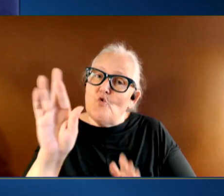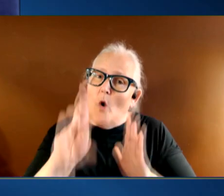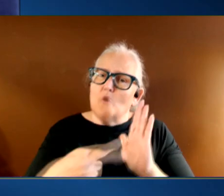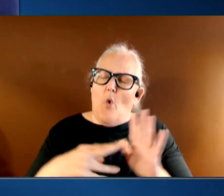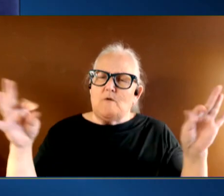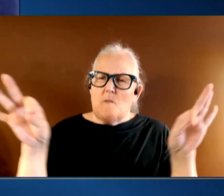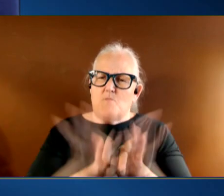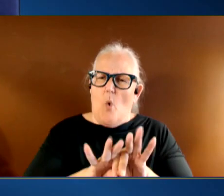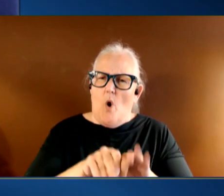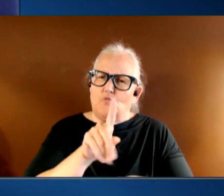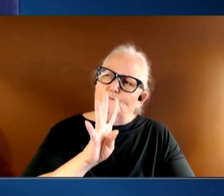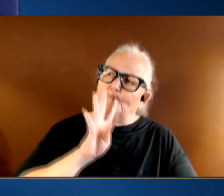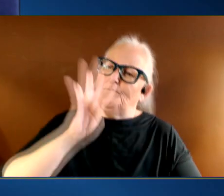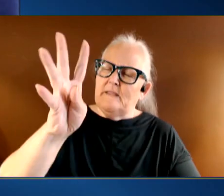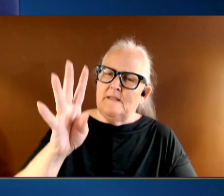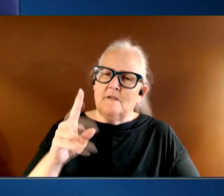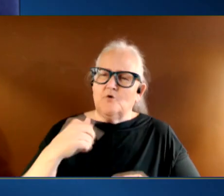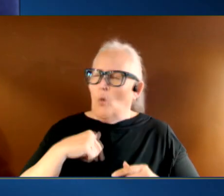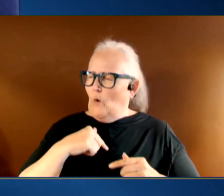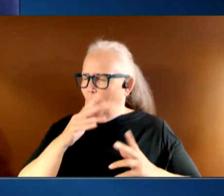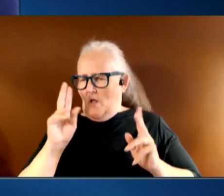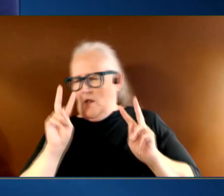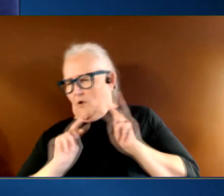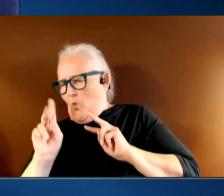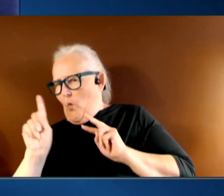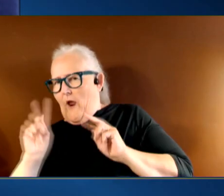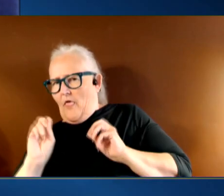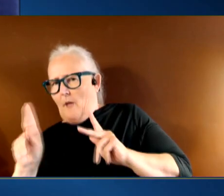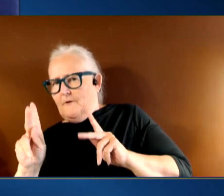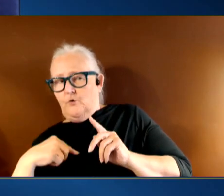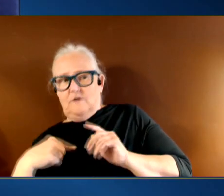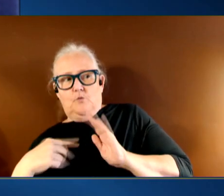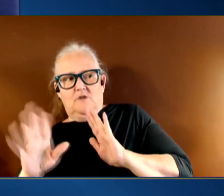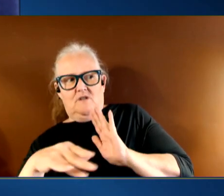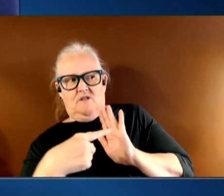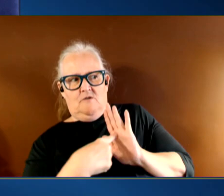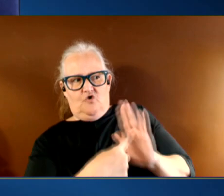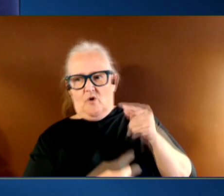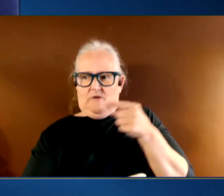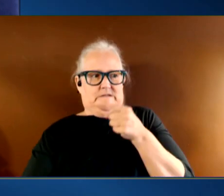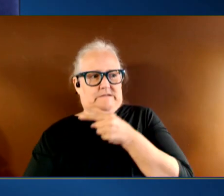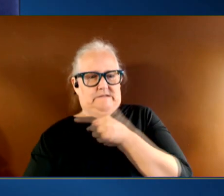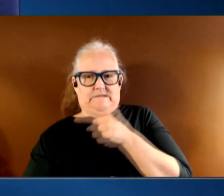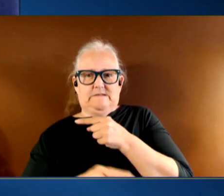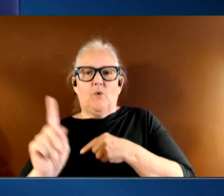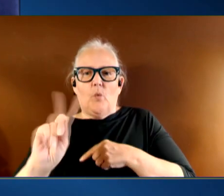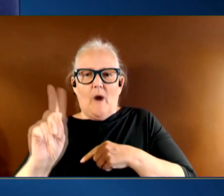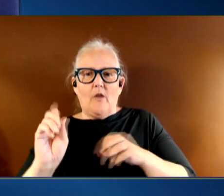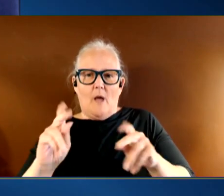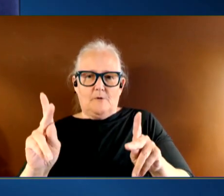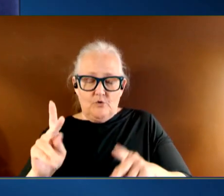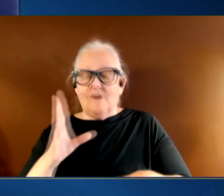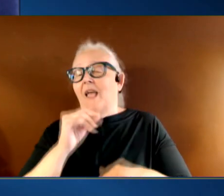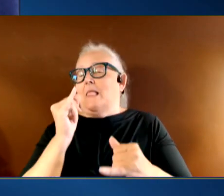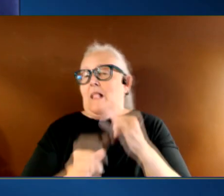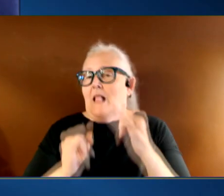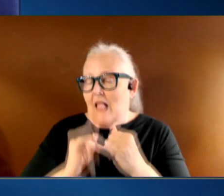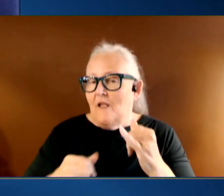these opportunities and simply just show you where they are as the advocates. And so, the last thing I want to say is we've talked about the cell and gene therapy model,